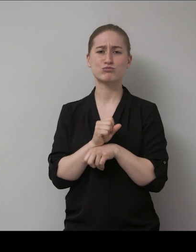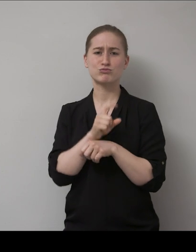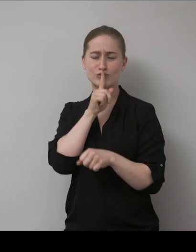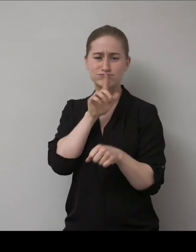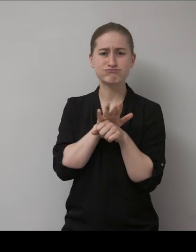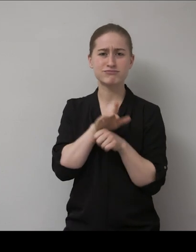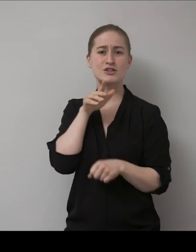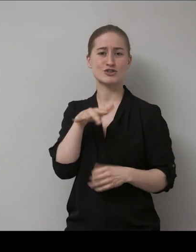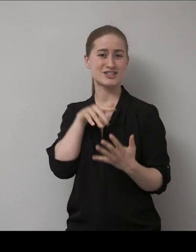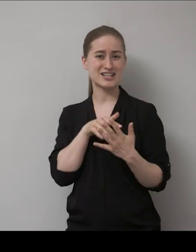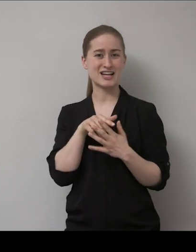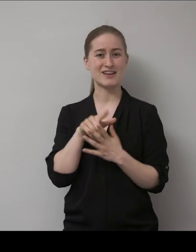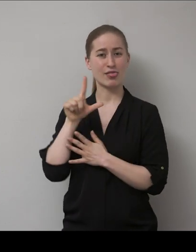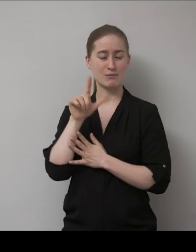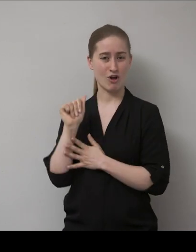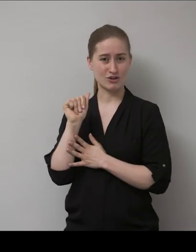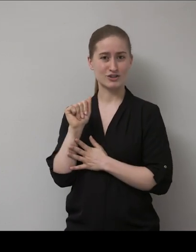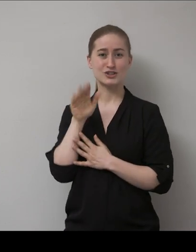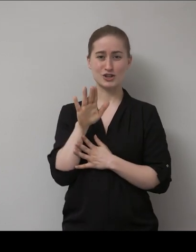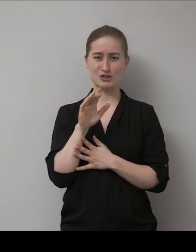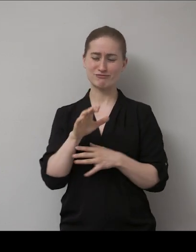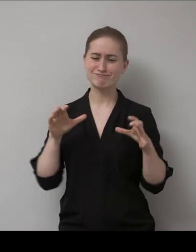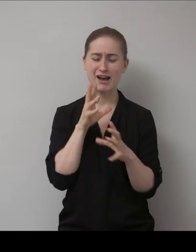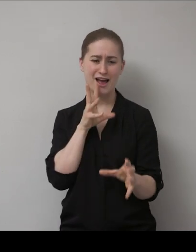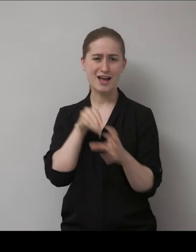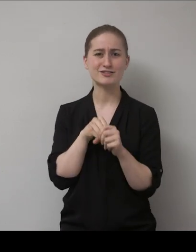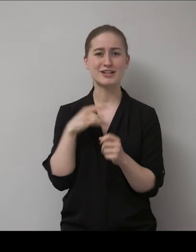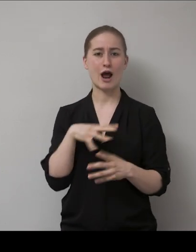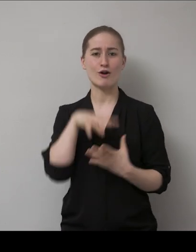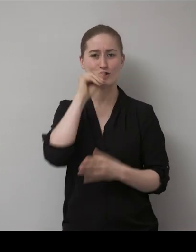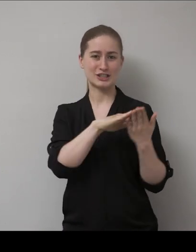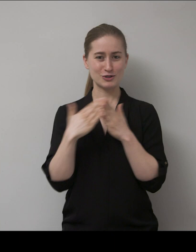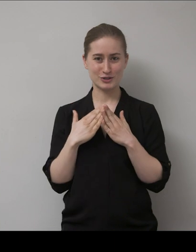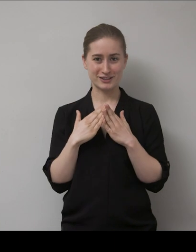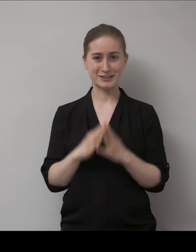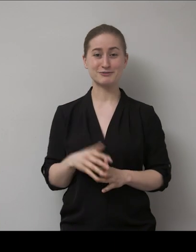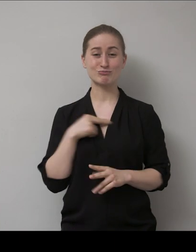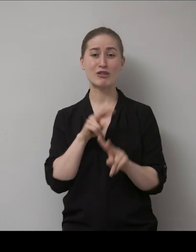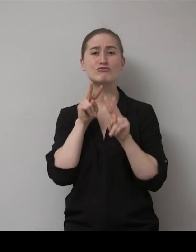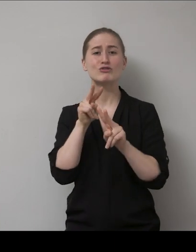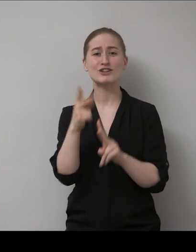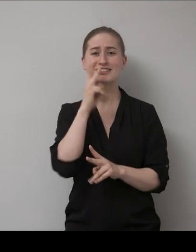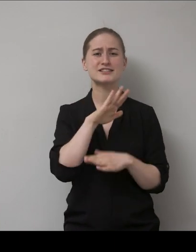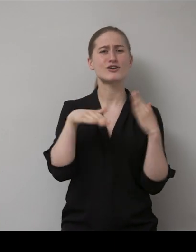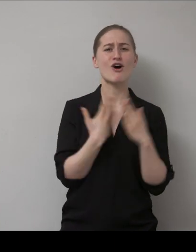to the study of the Liberal Arts, and your active engagement in our learning community. We look forward to seeing all of the wonderful things